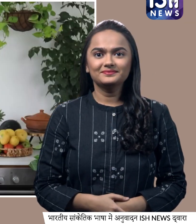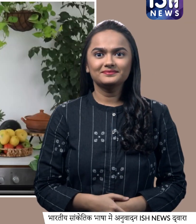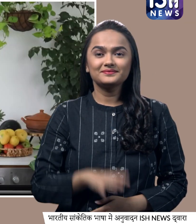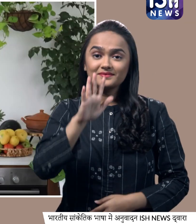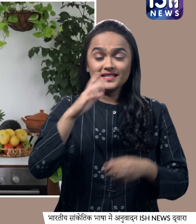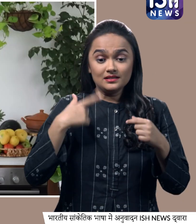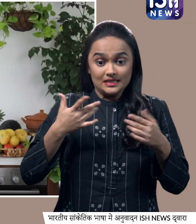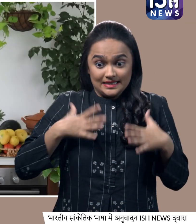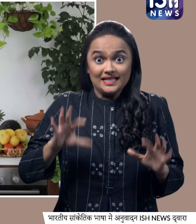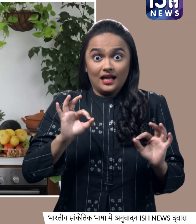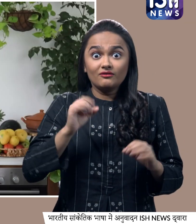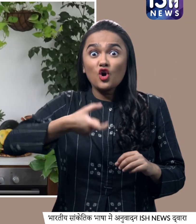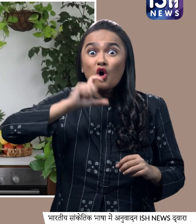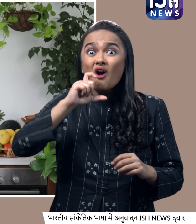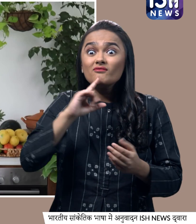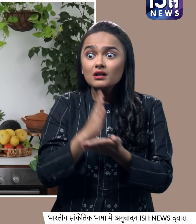In our Satvic lifestyle, we don't consume coffee